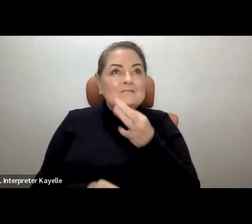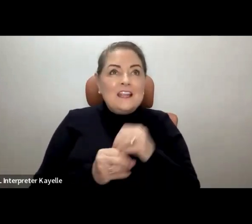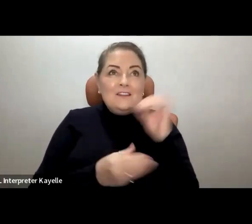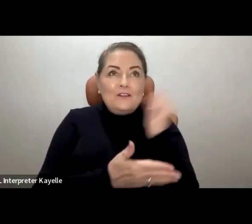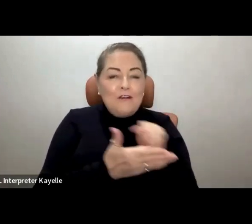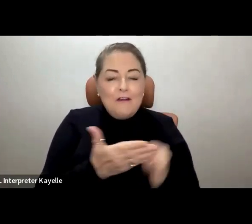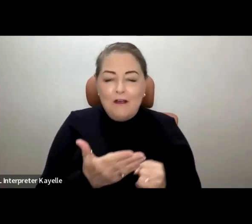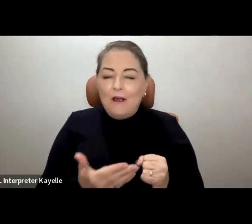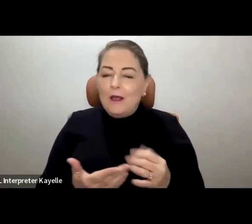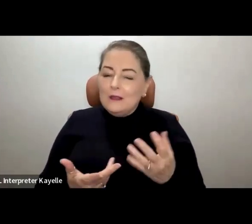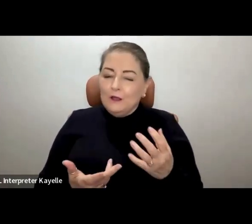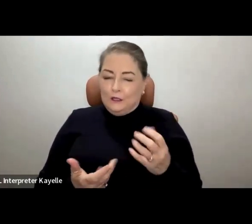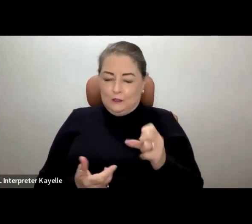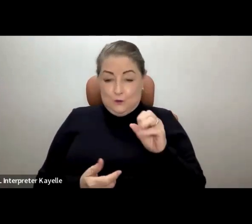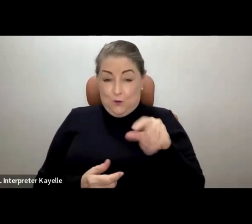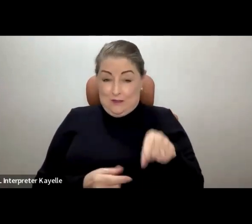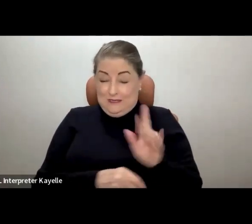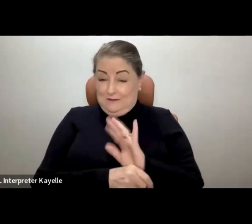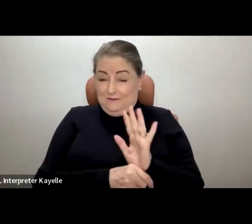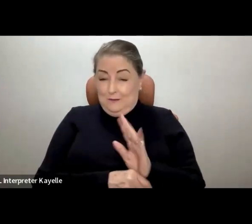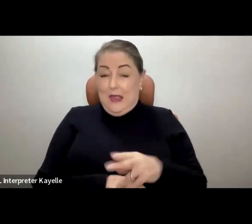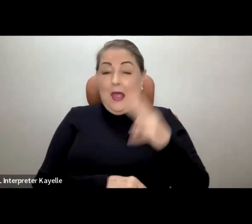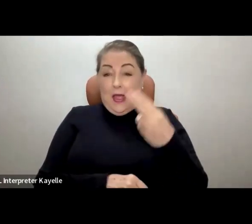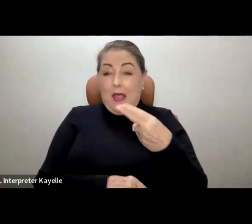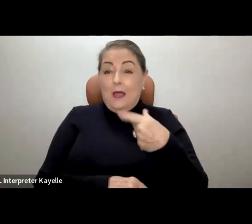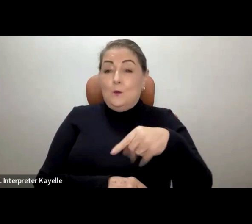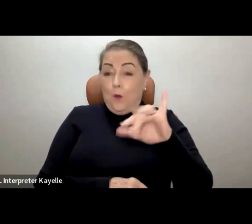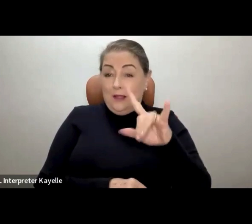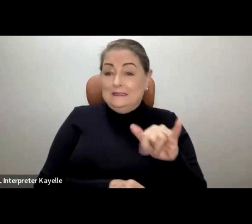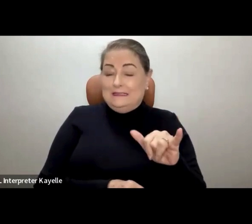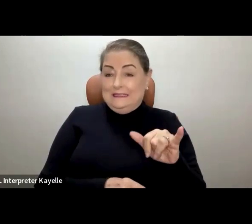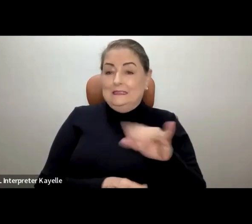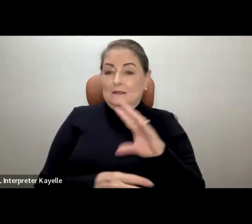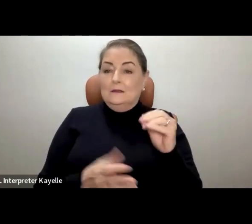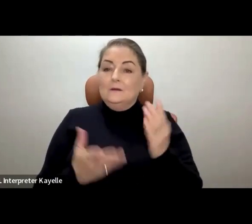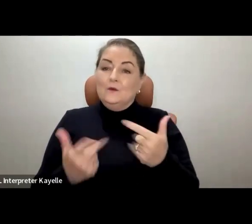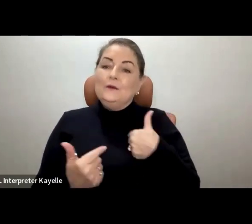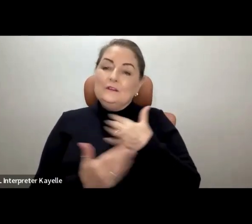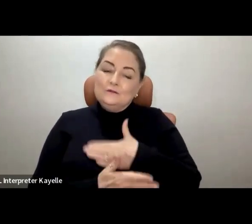you know, you saw this film, high quality filmmaking, they knew what they were doing. And we like great production,